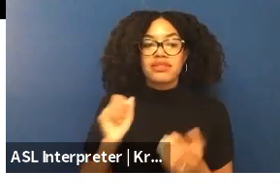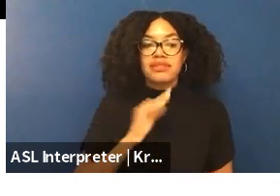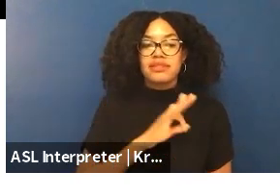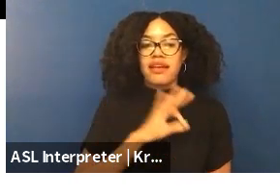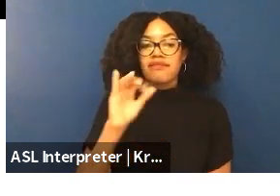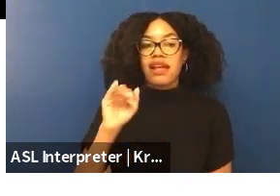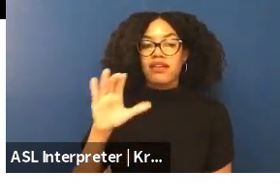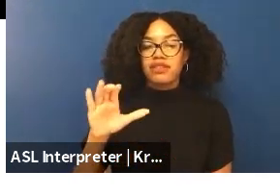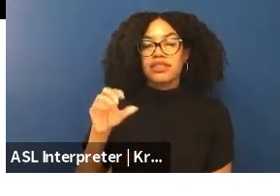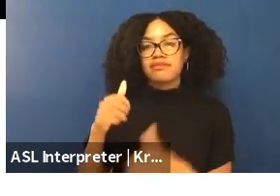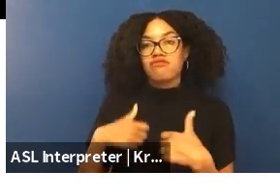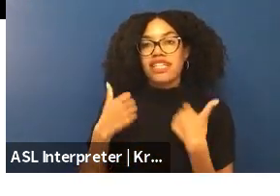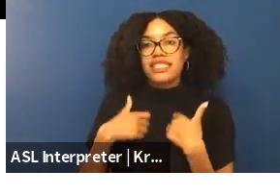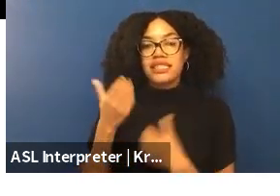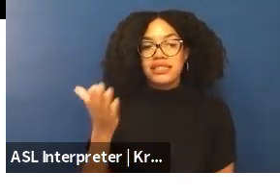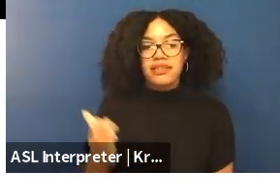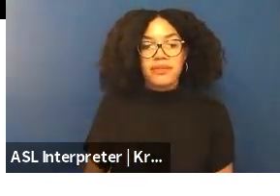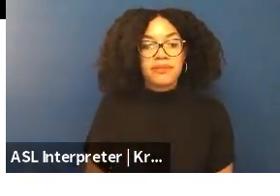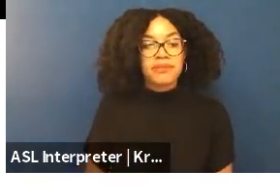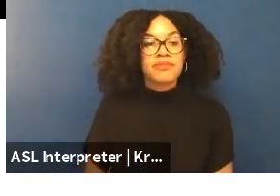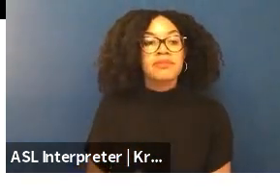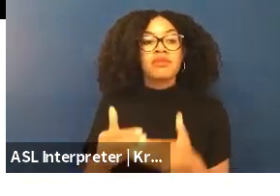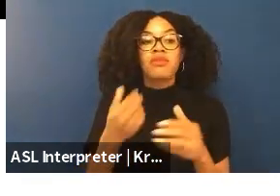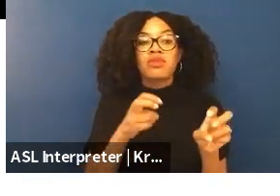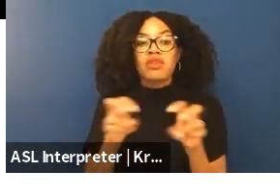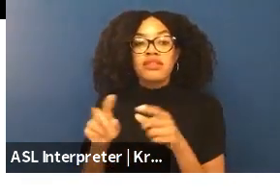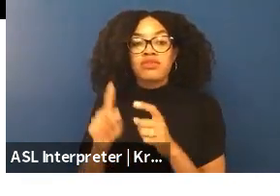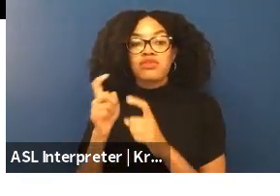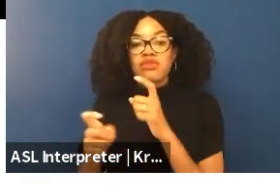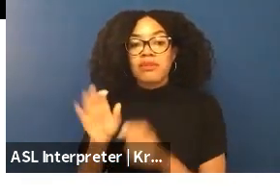Jamie also worked at The Chicago School of Professional Psychology. There, she